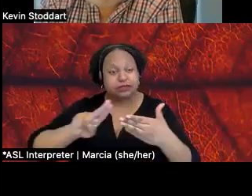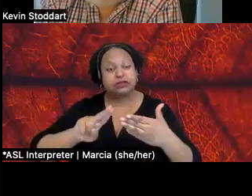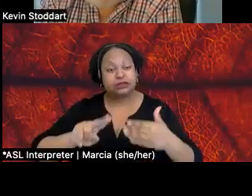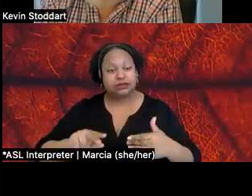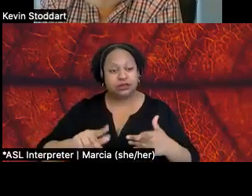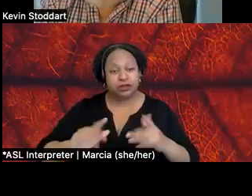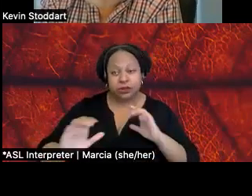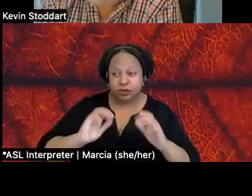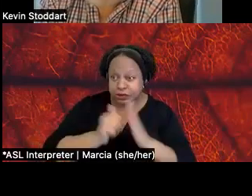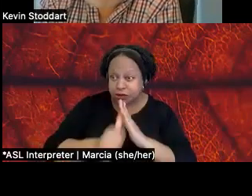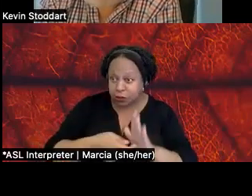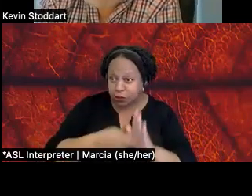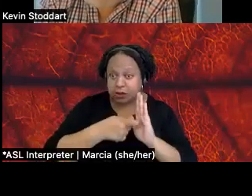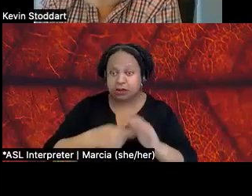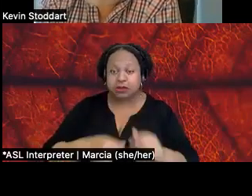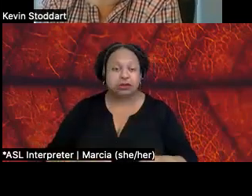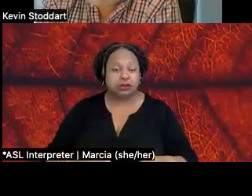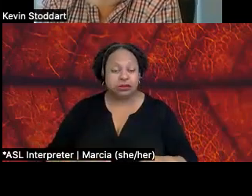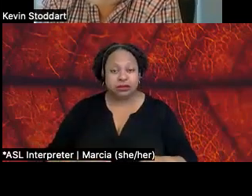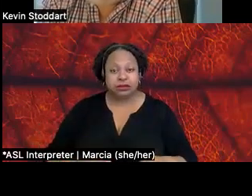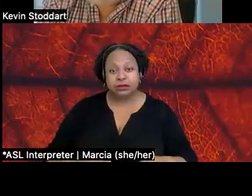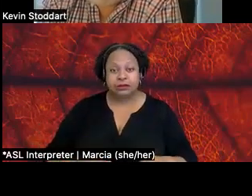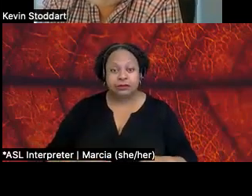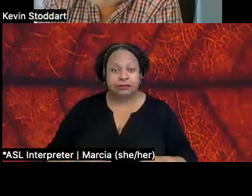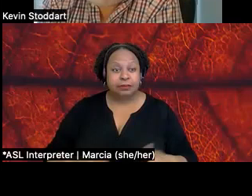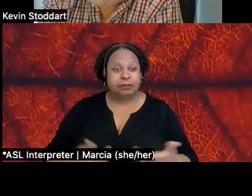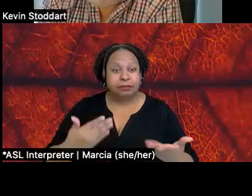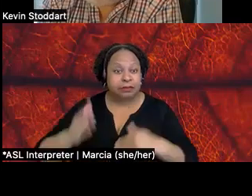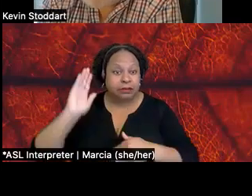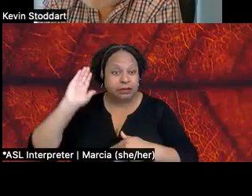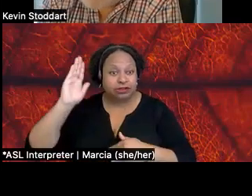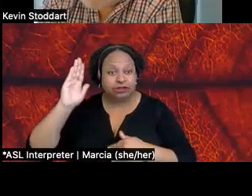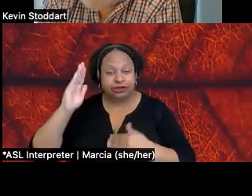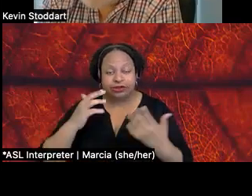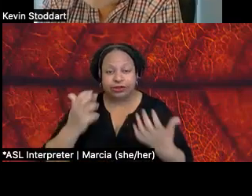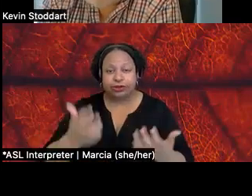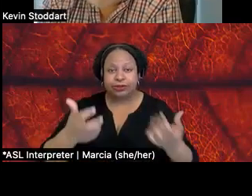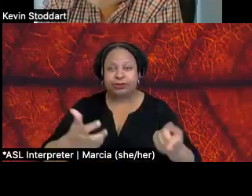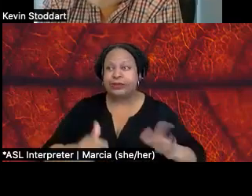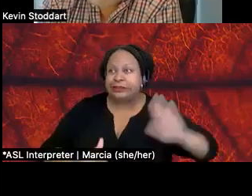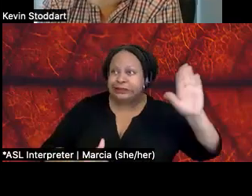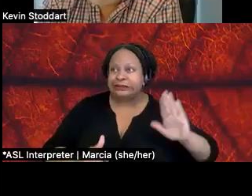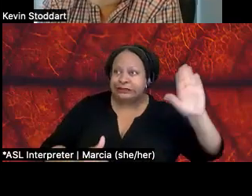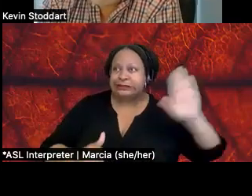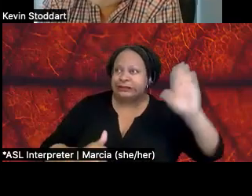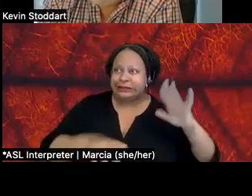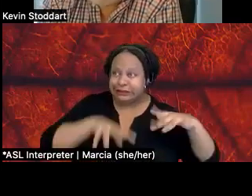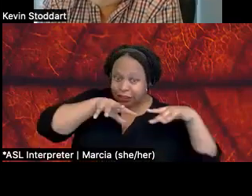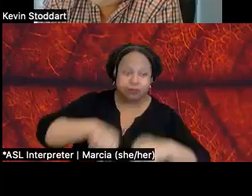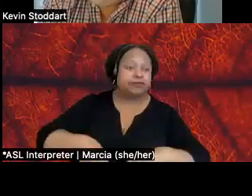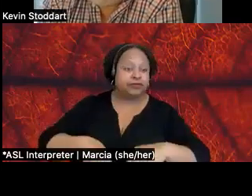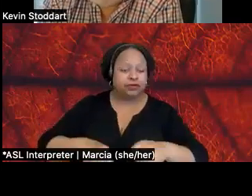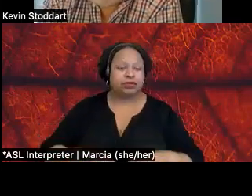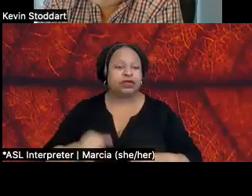They may monopolize a lecture. They may monopolize a group situation or conversation.